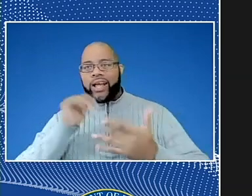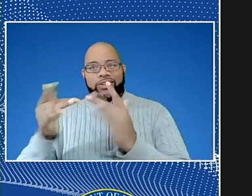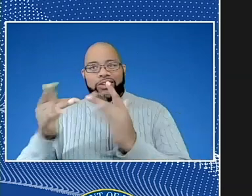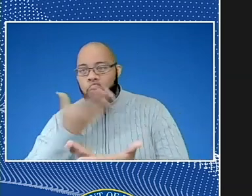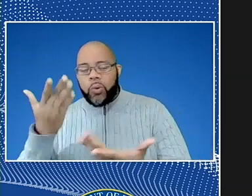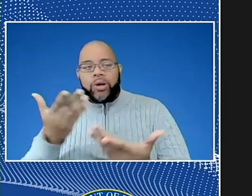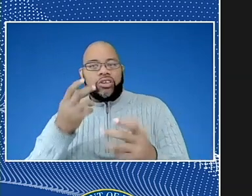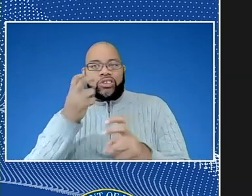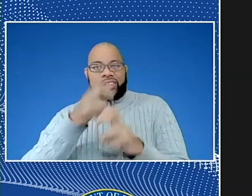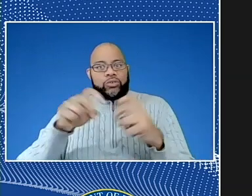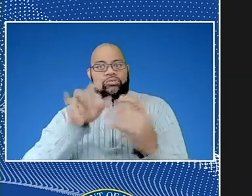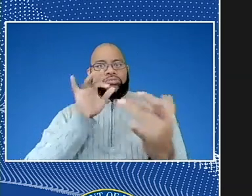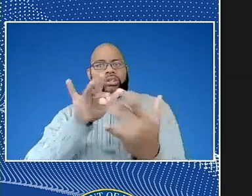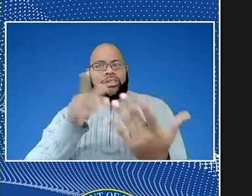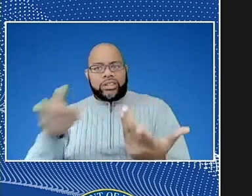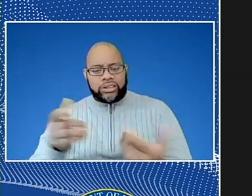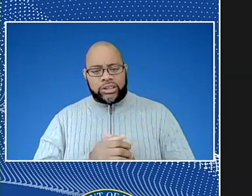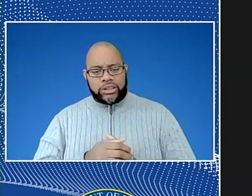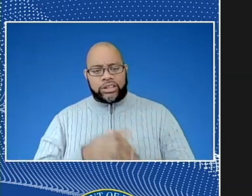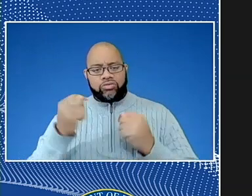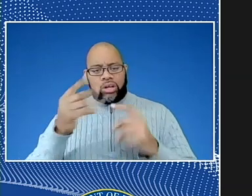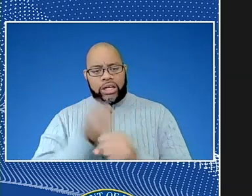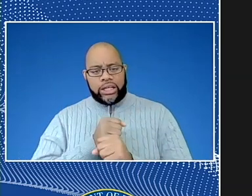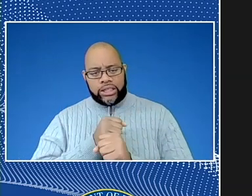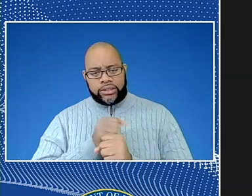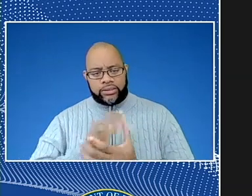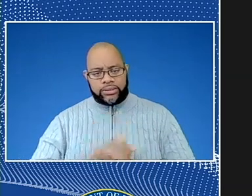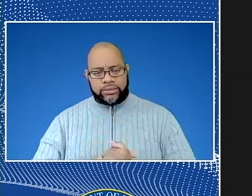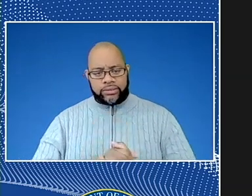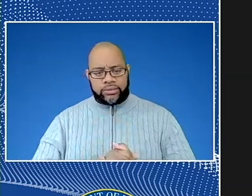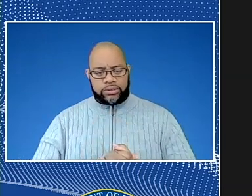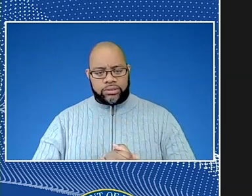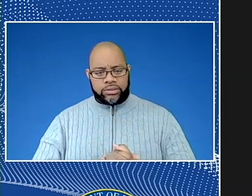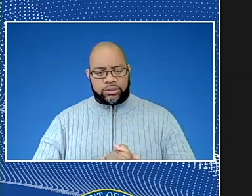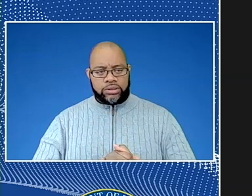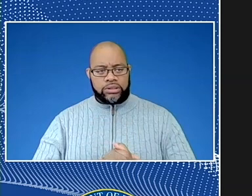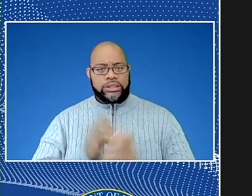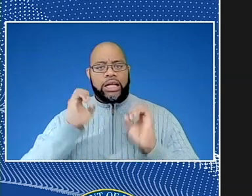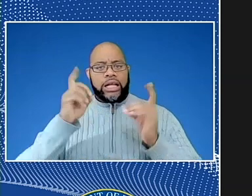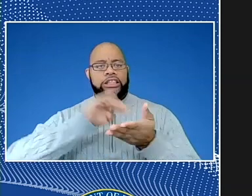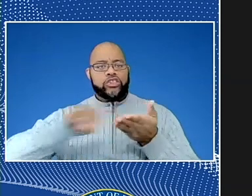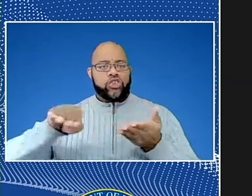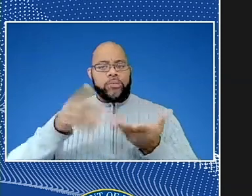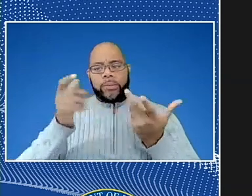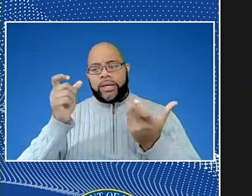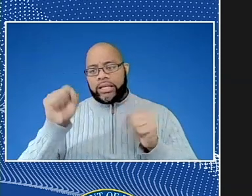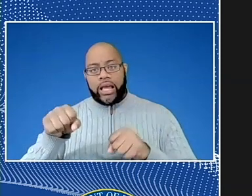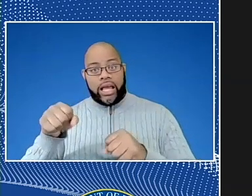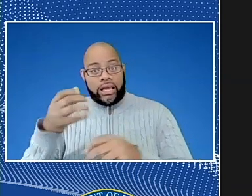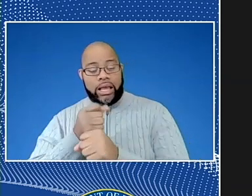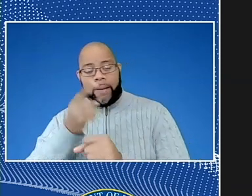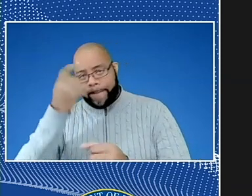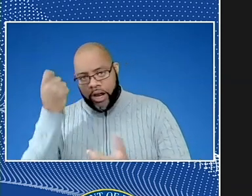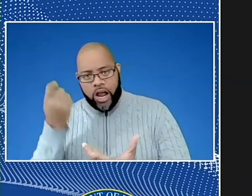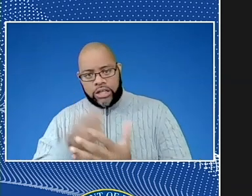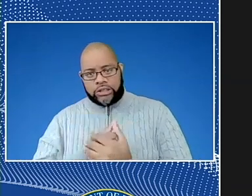know, to help get a discharge to which they might be entitled, for example, because they need a mailing address to